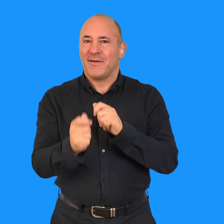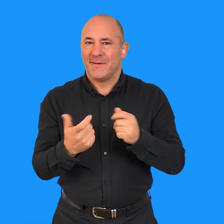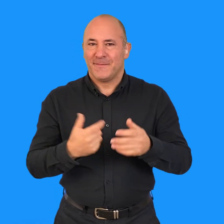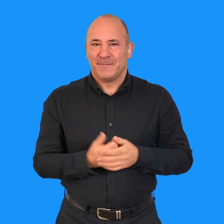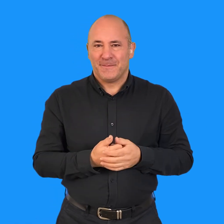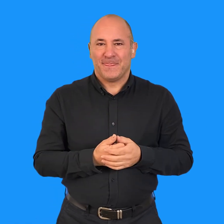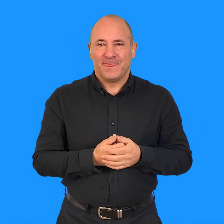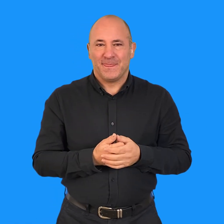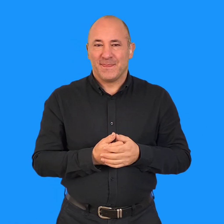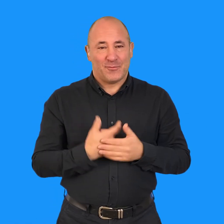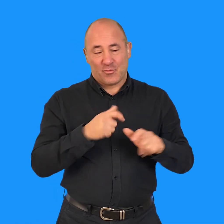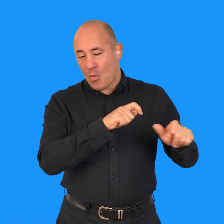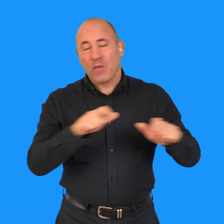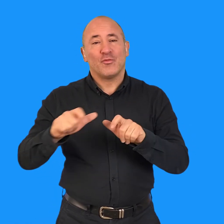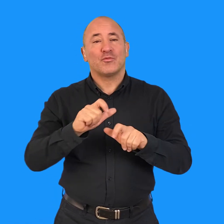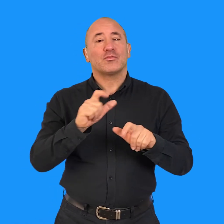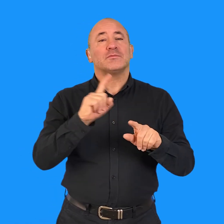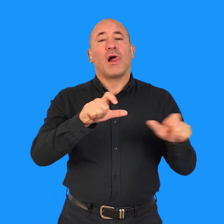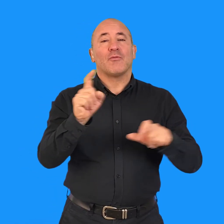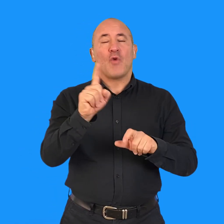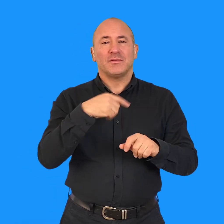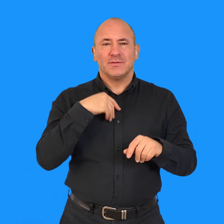You're constantly reevaluating how things are going,